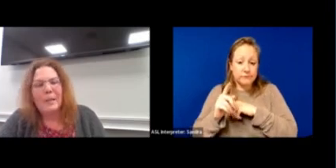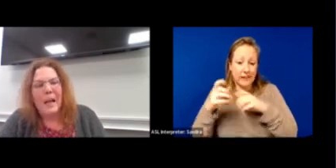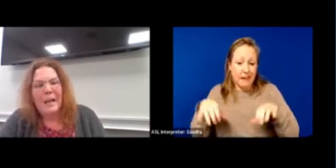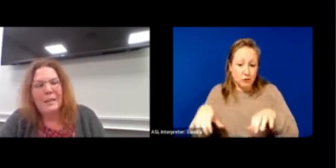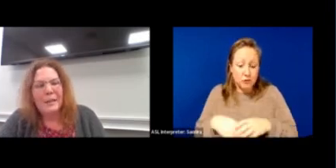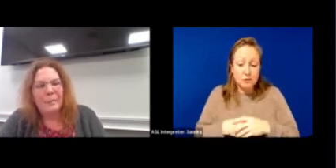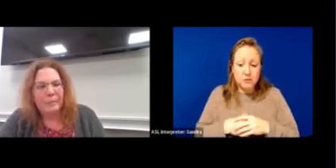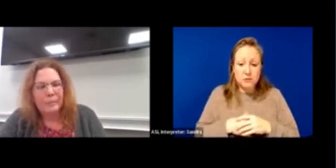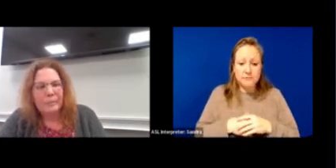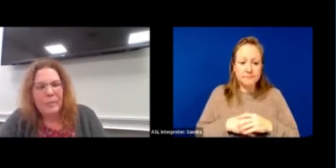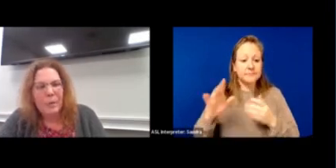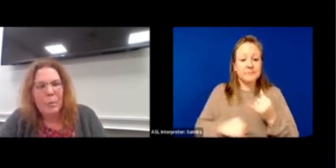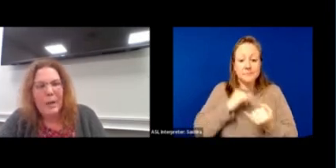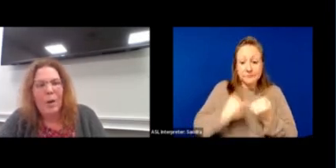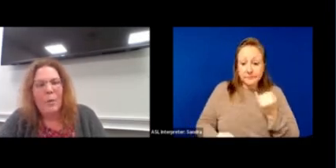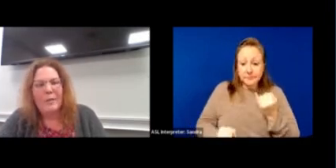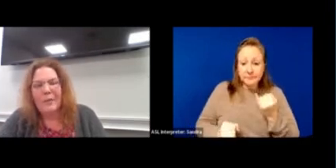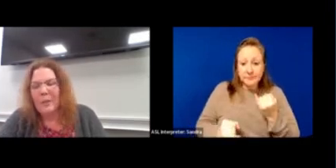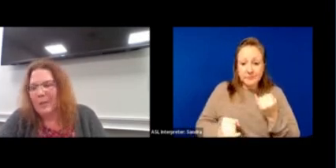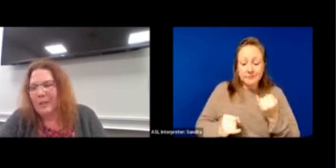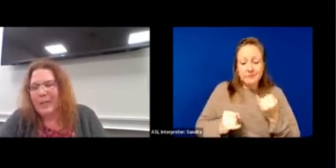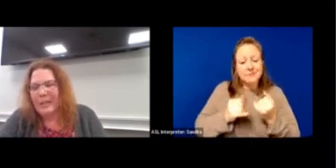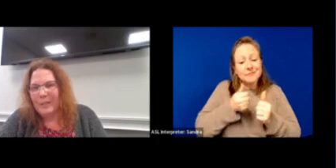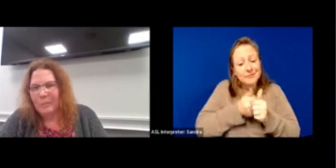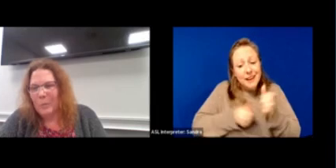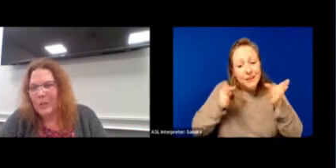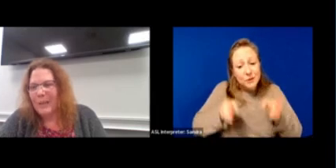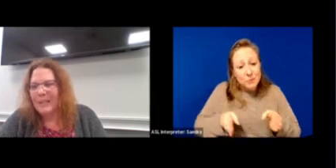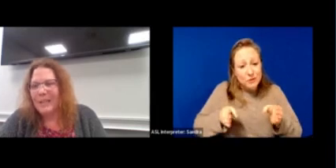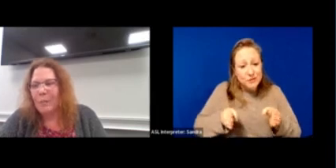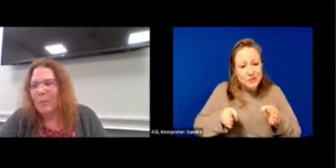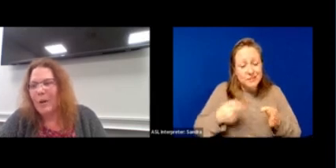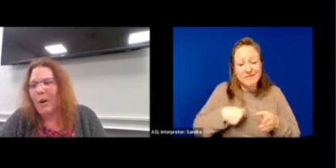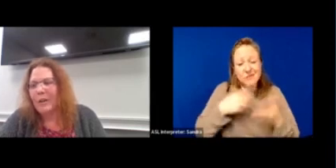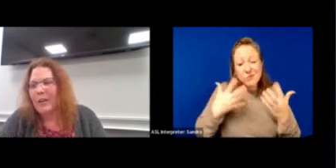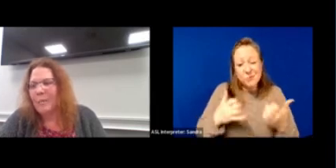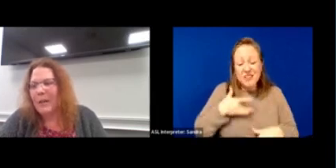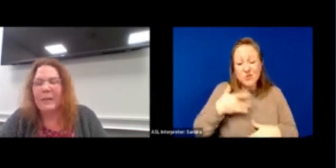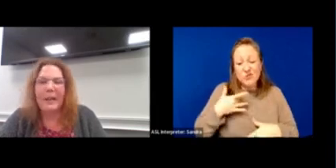So lastly, we all want to feel appreciated, which makes sense we work harder and better in